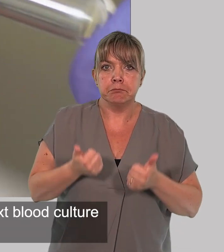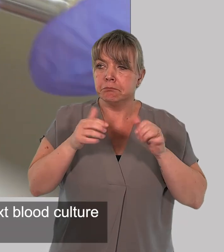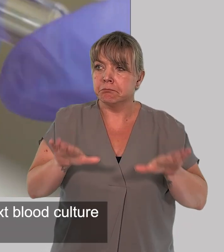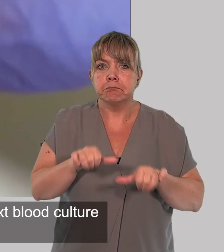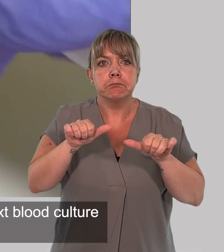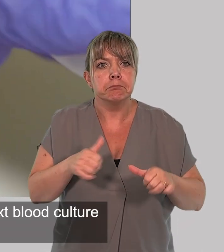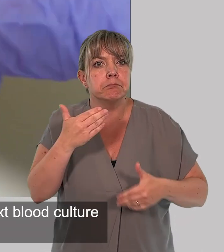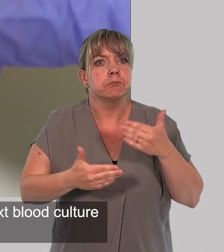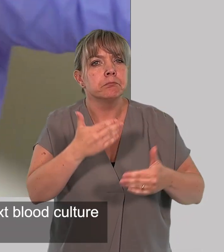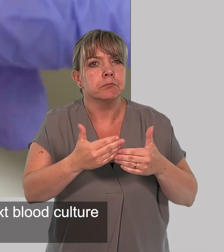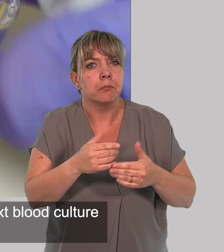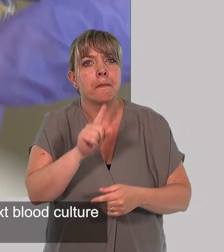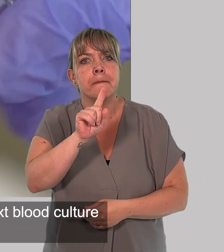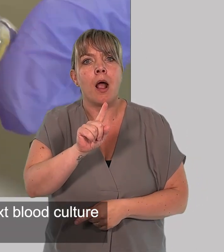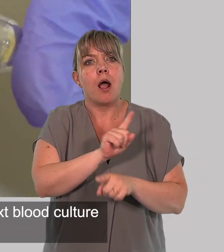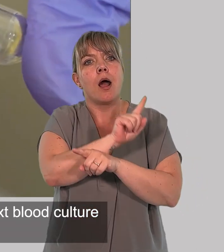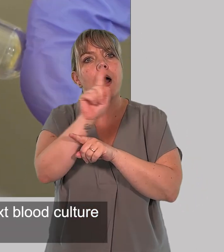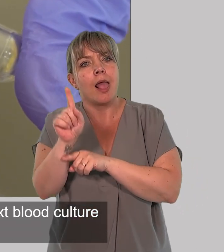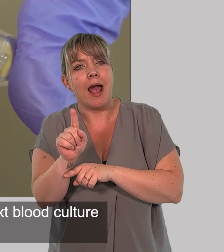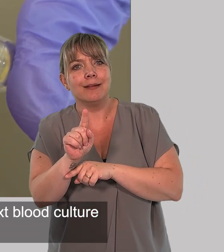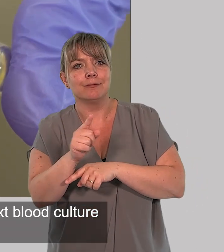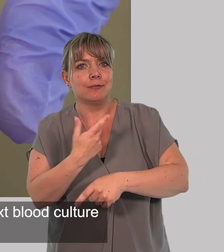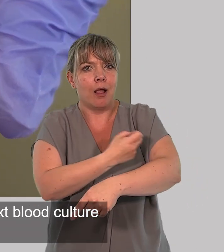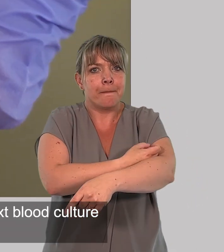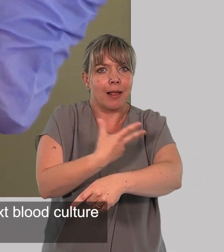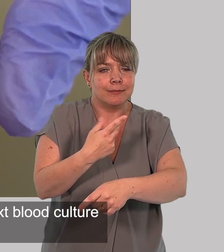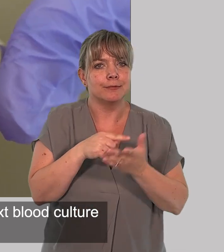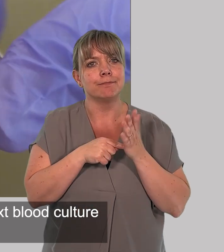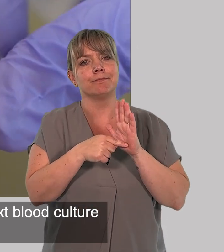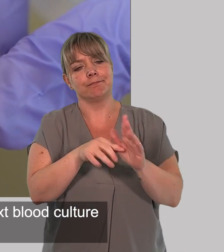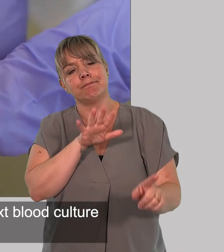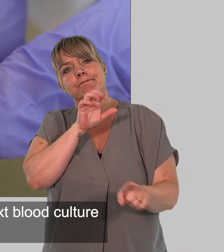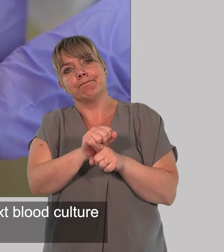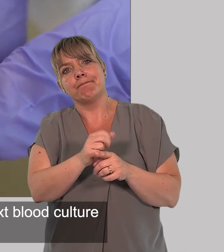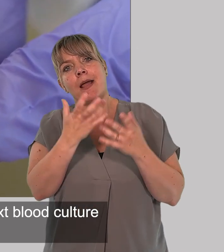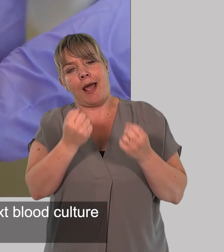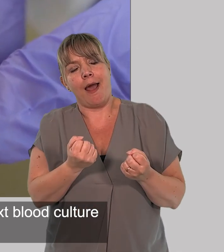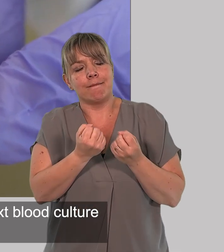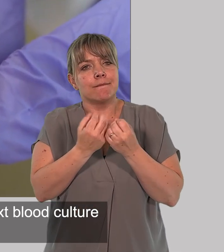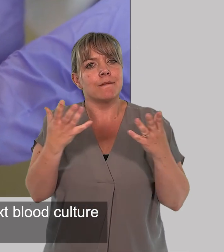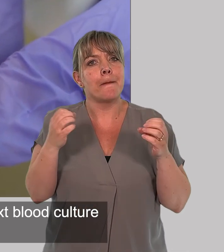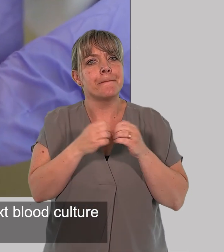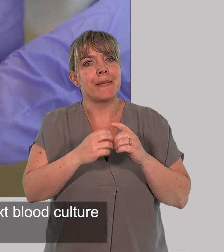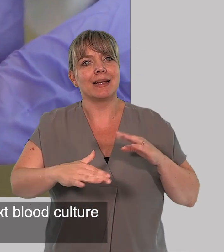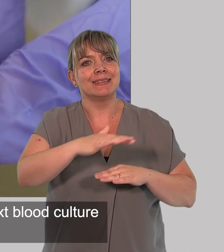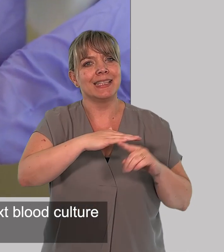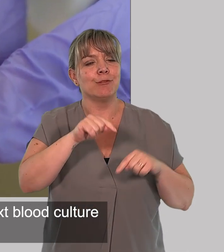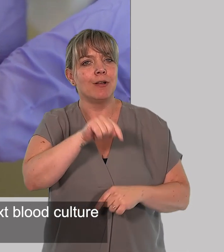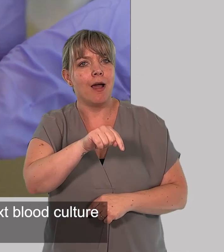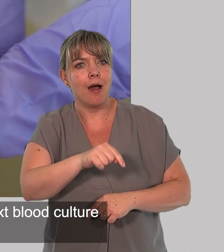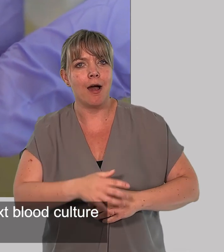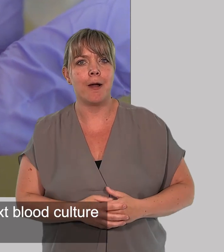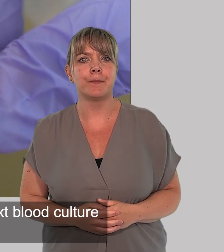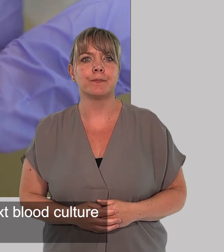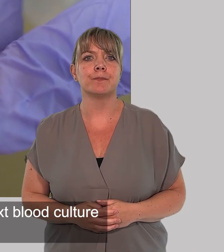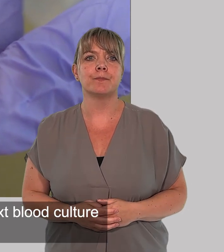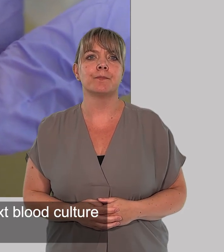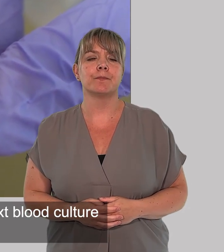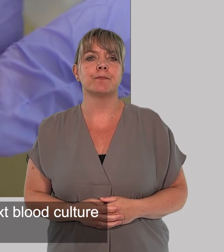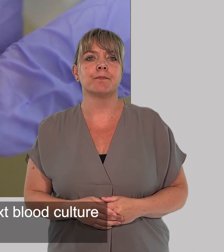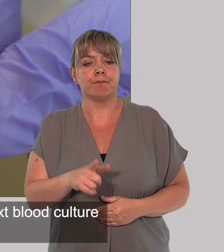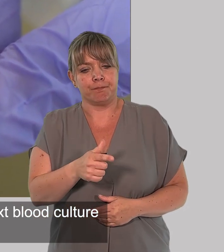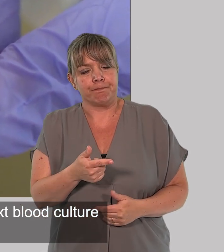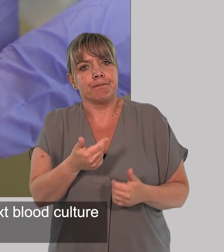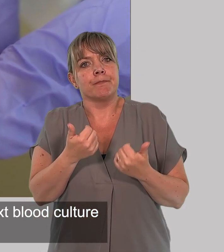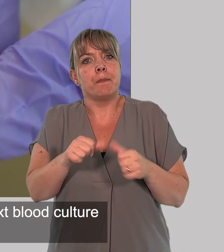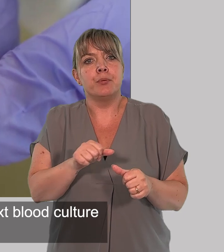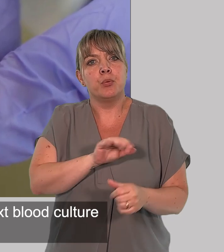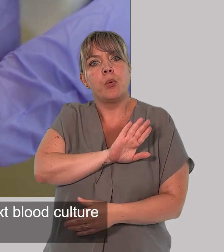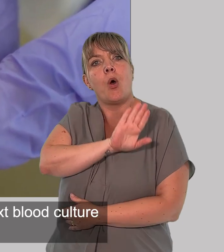Earlier blood culture showed negative result, but next blood culture showed multi-resistant of gram positive.